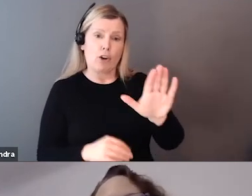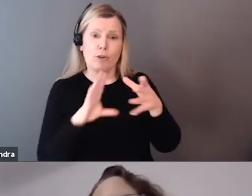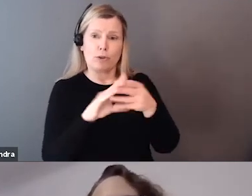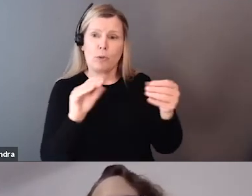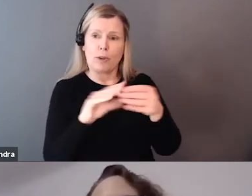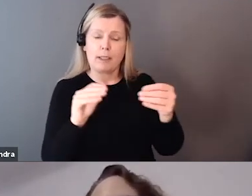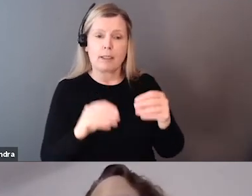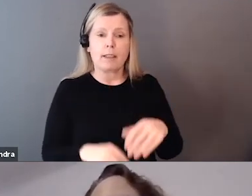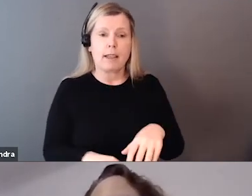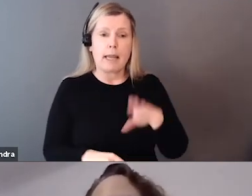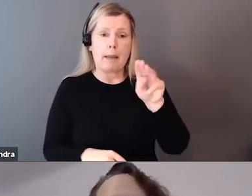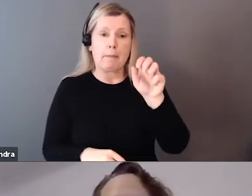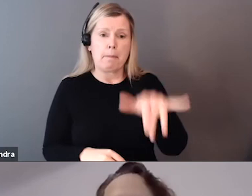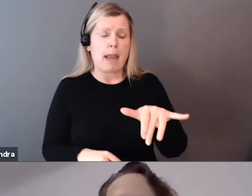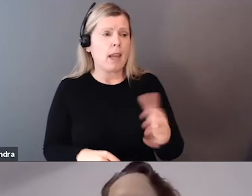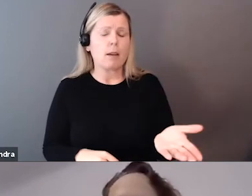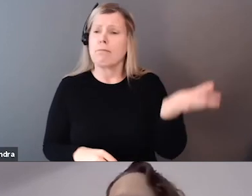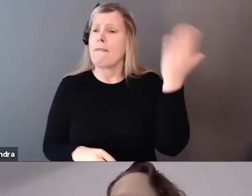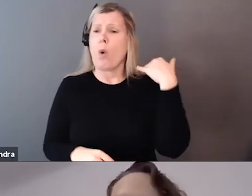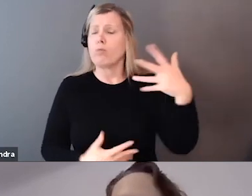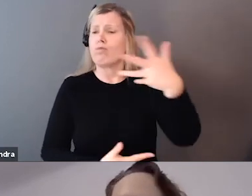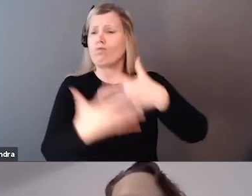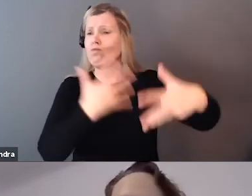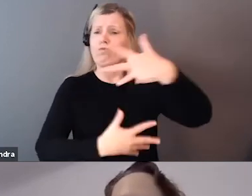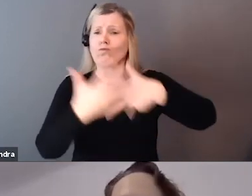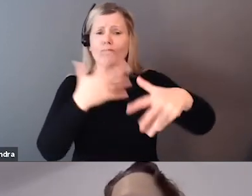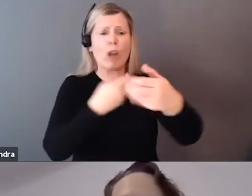May used to be the social butterfly of the office, and so, several colleagues took notice when